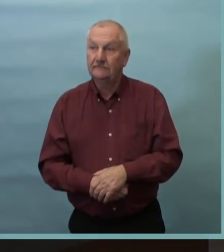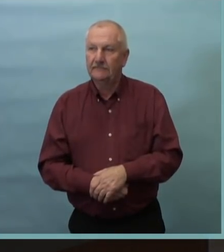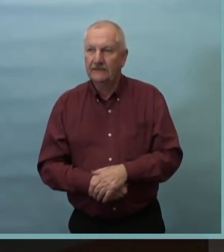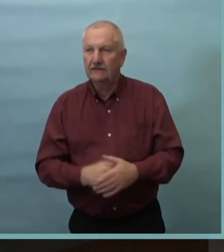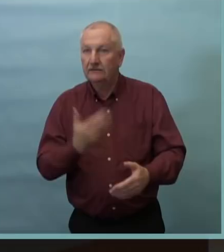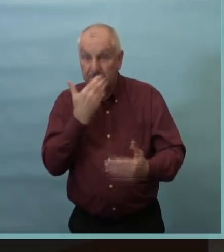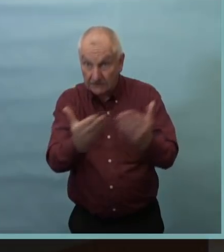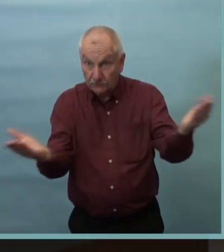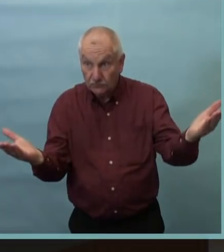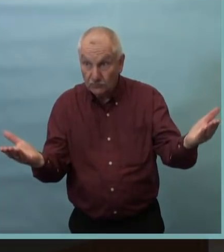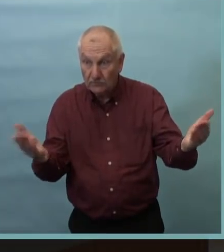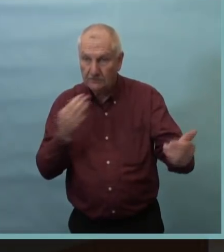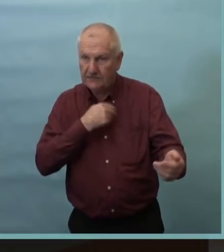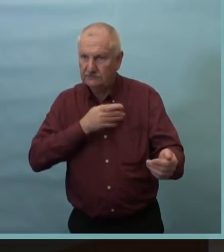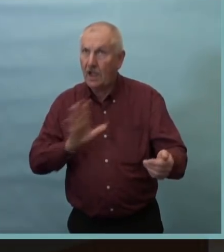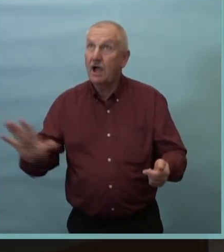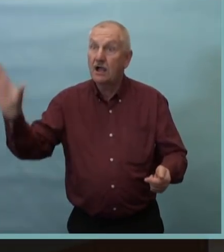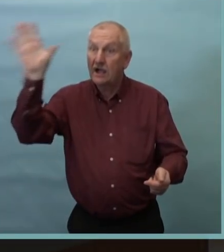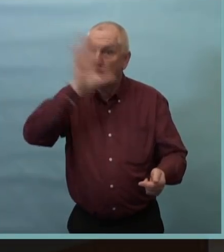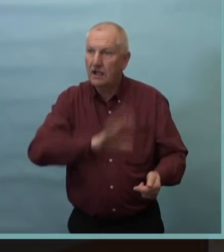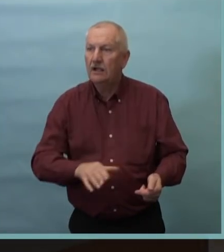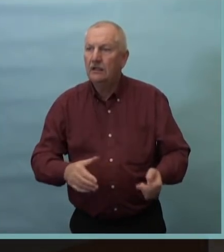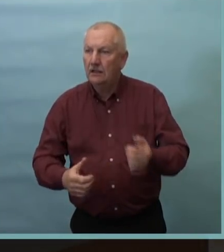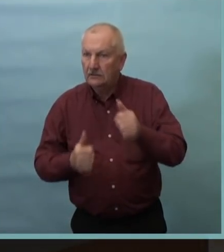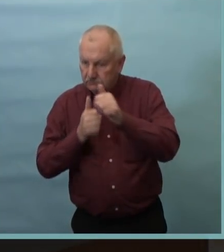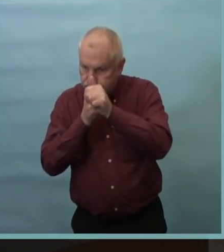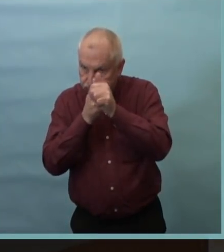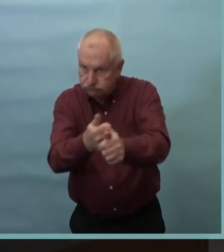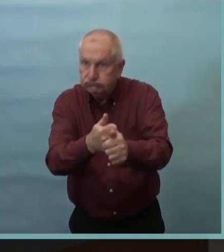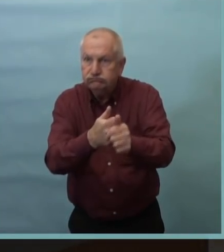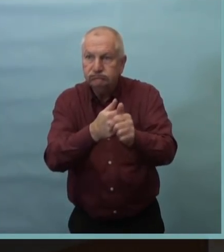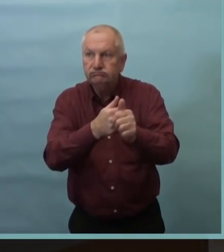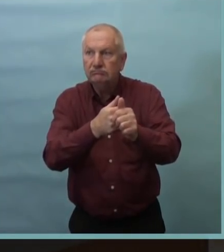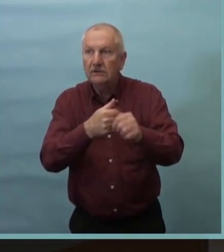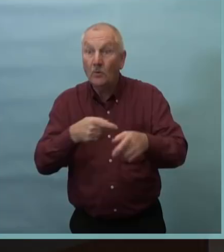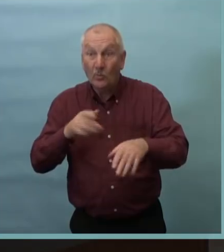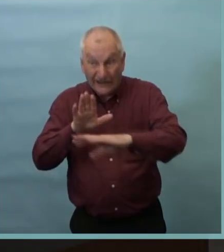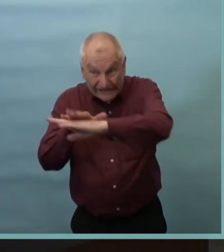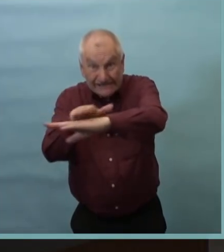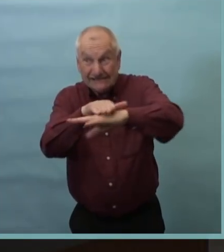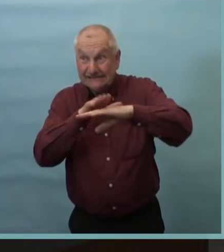health advice our numbers have been stable and reflective of Manitobans